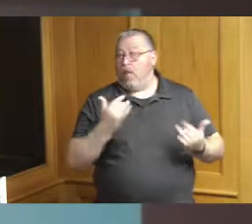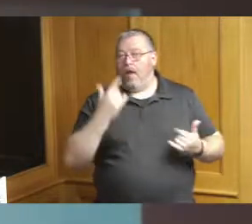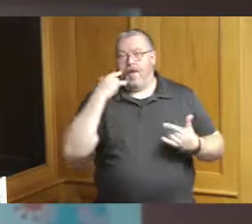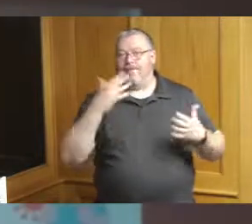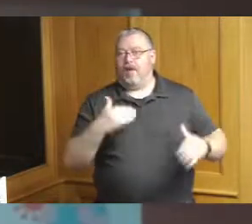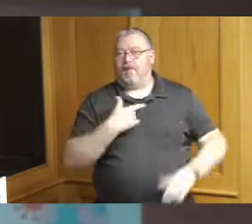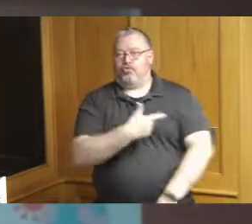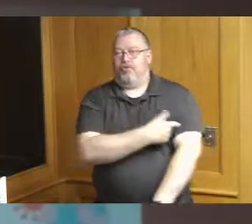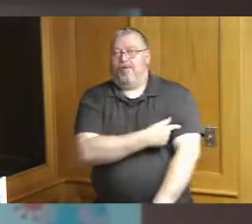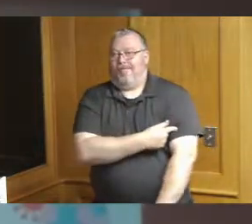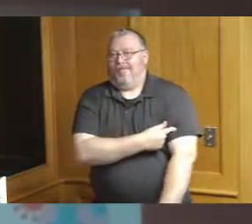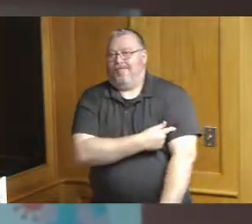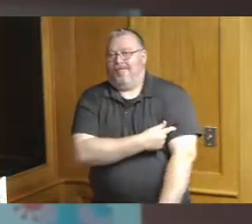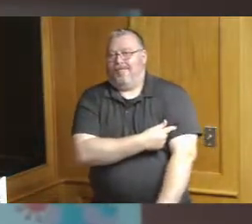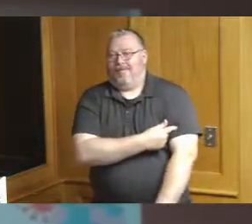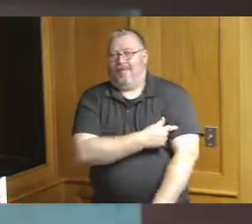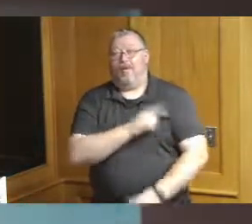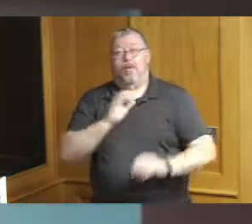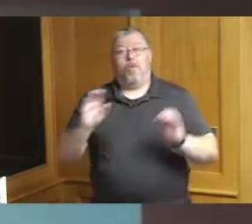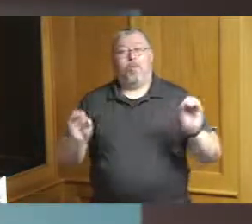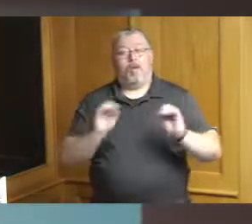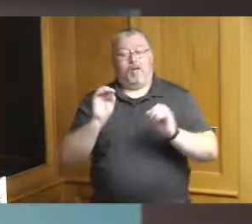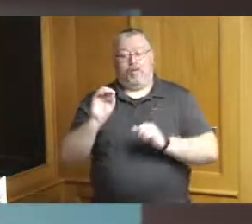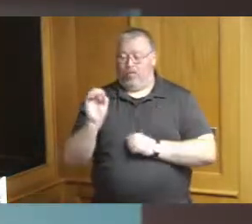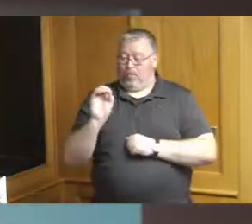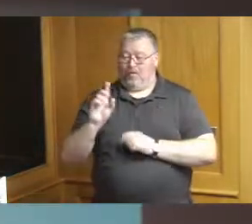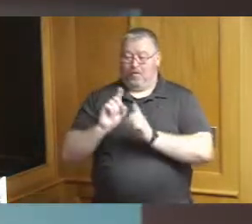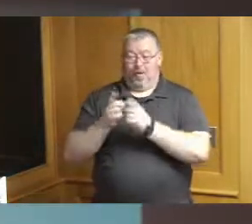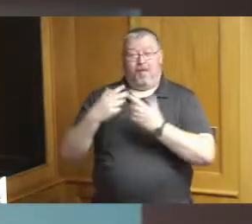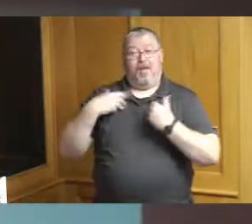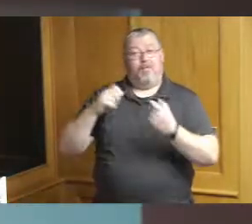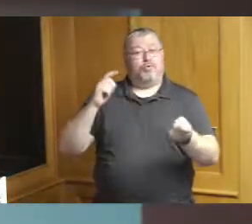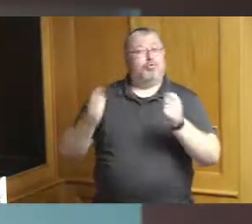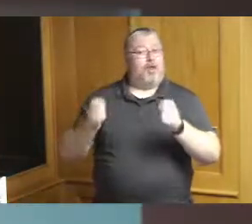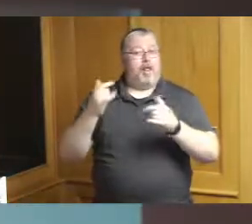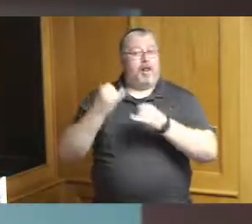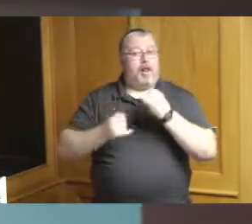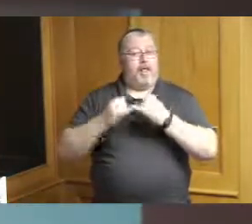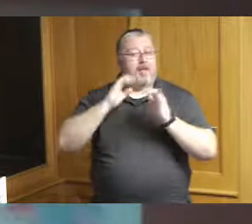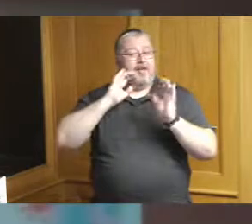the biggest change for the Ohio department of health it was on that last picture